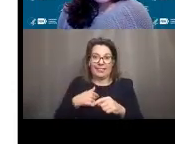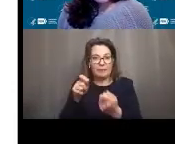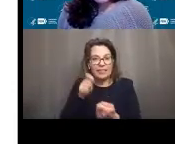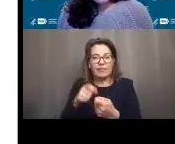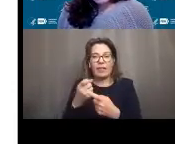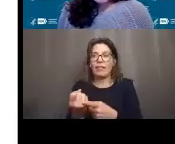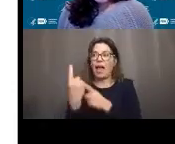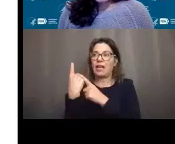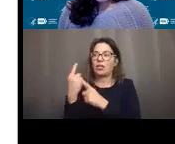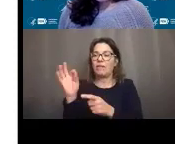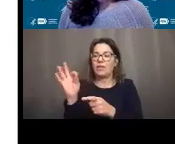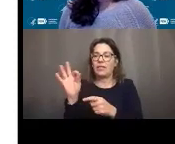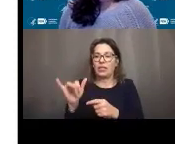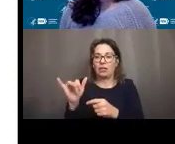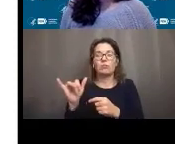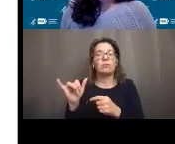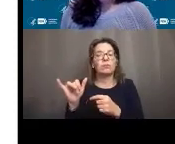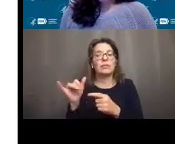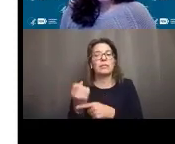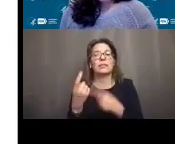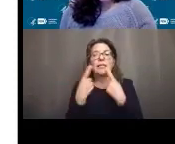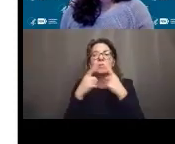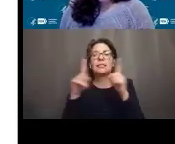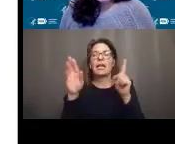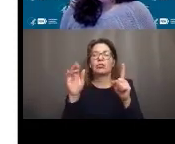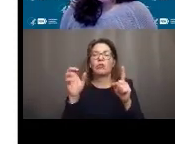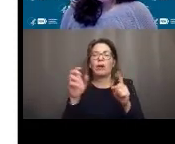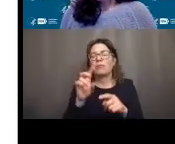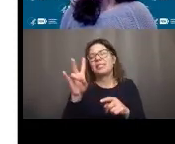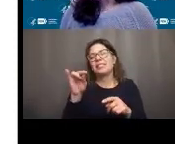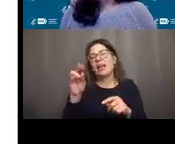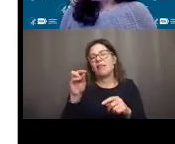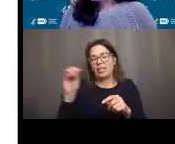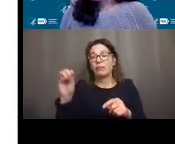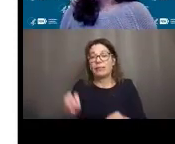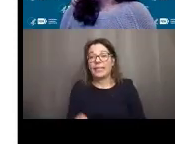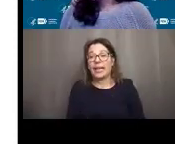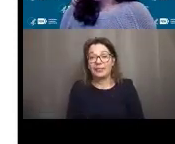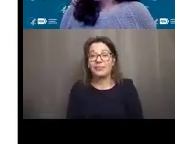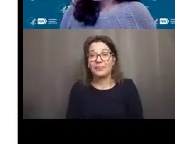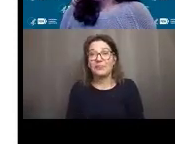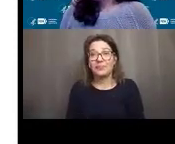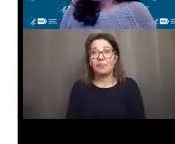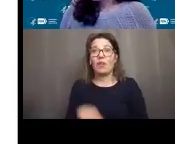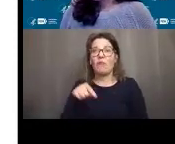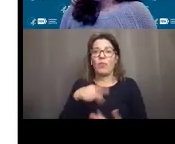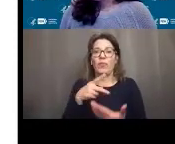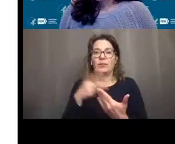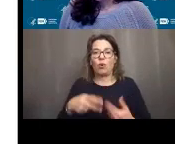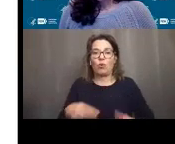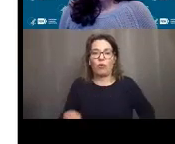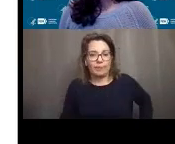So take a look at those funding announcements if you are interested so you can see exactly how the applications need to be put together.